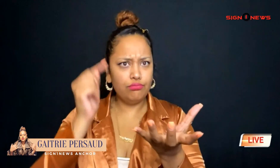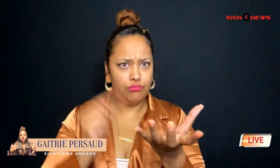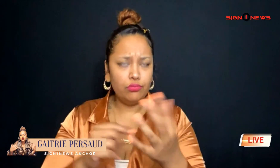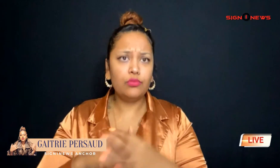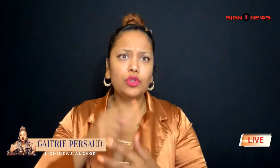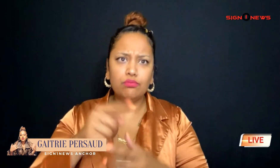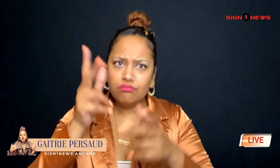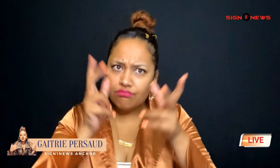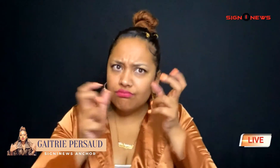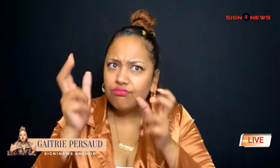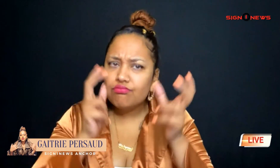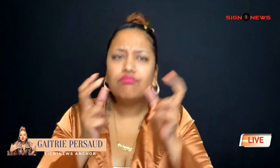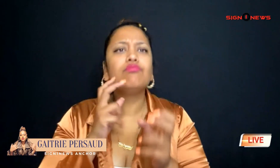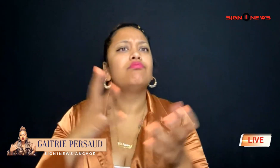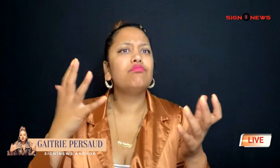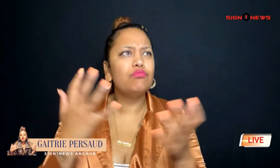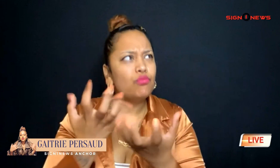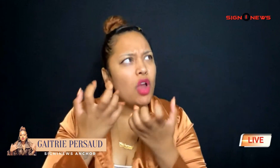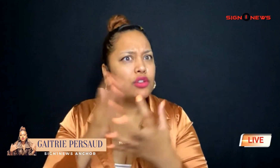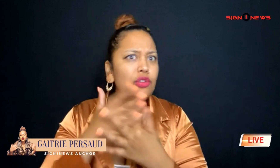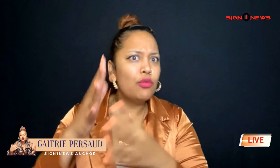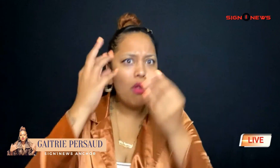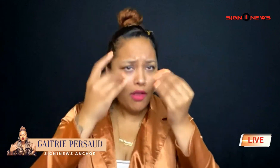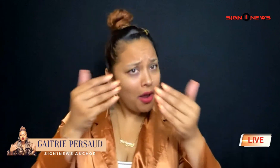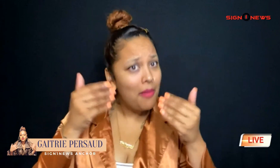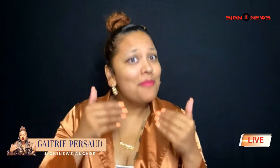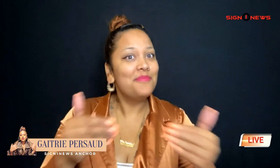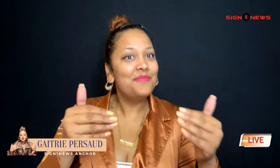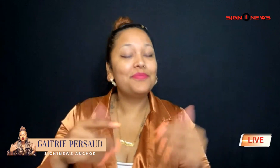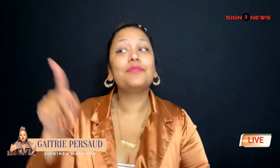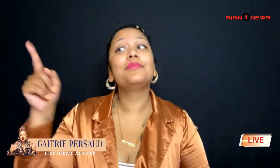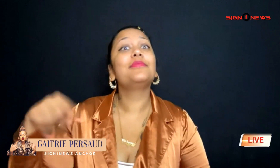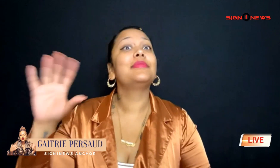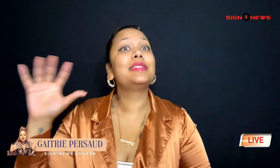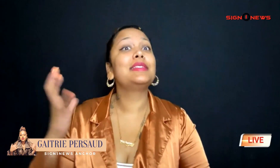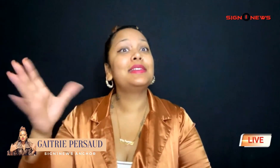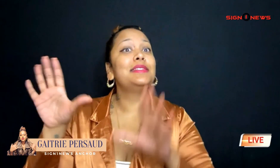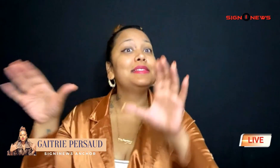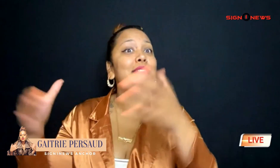stories making headlines today if you post an interesting comment during this update